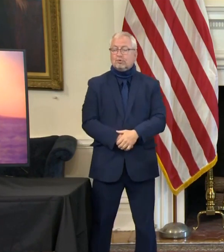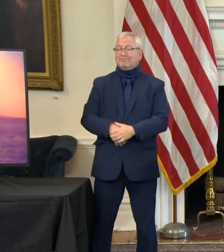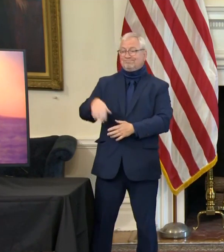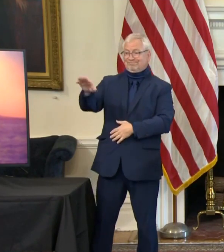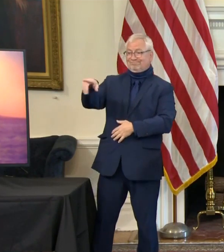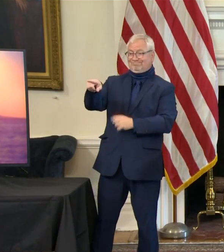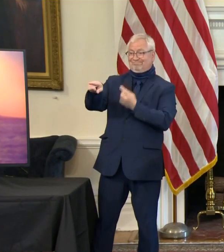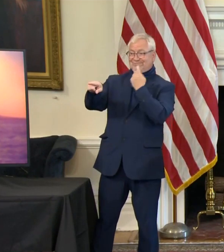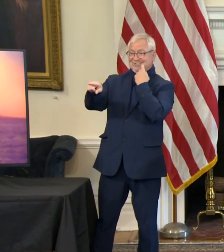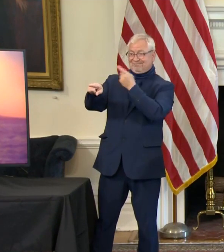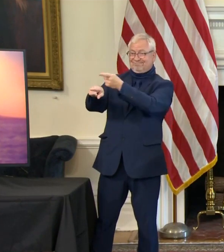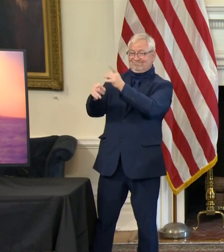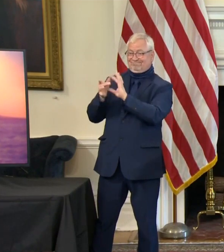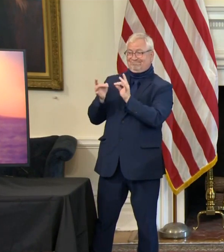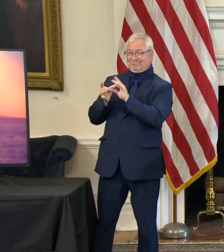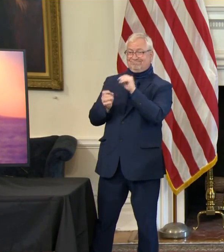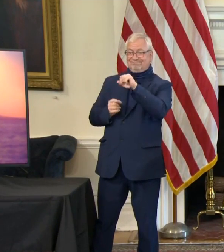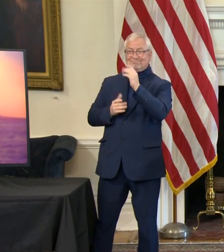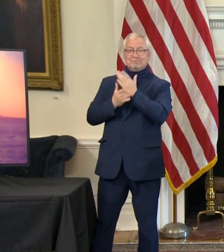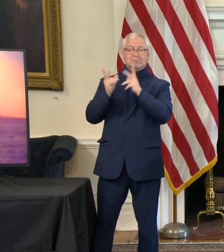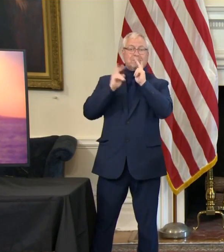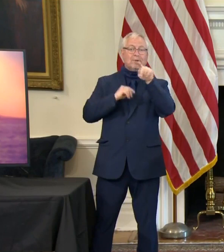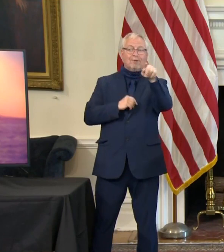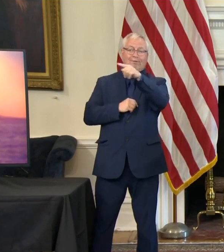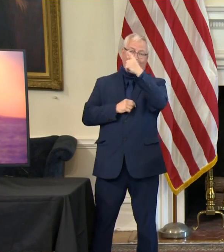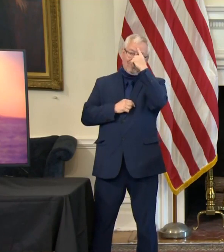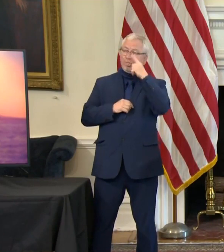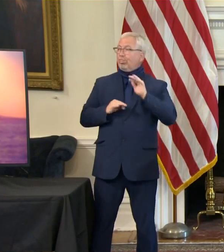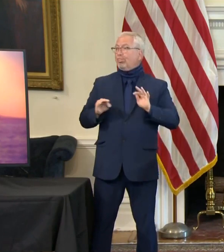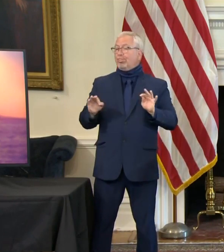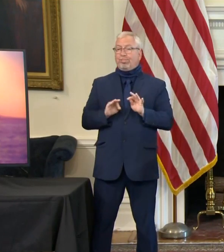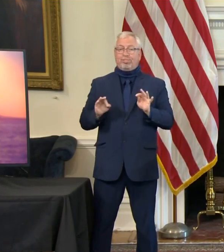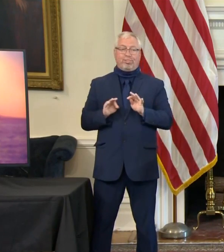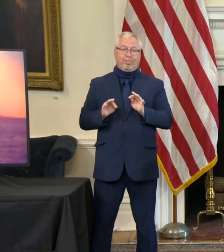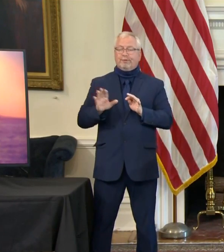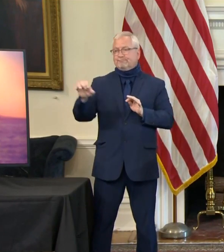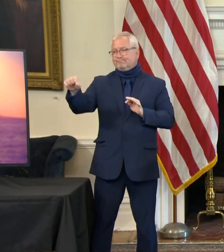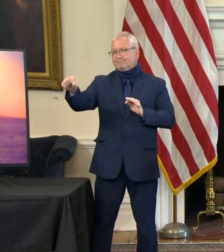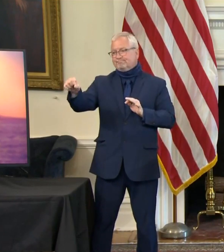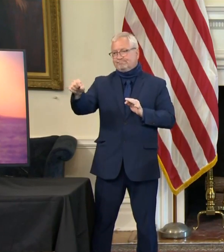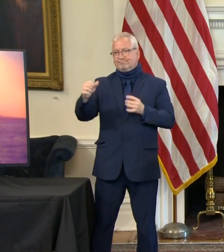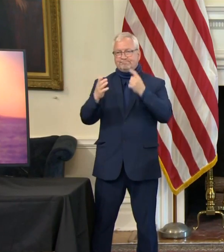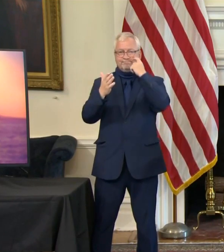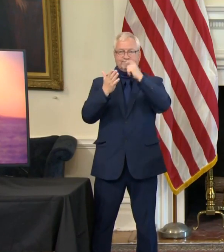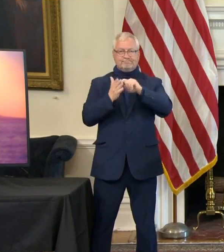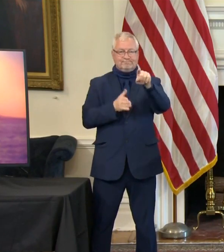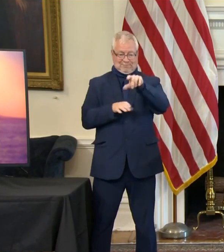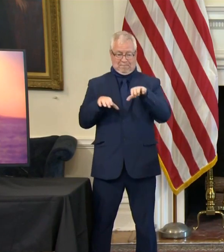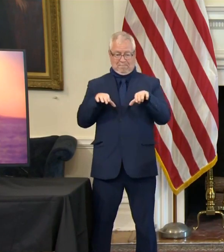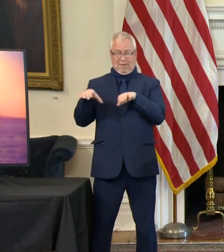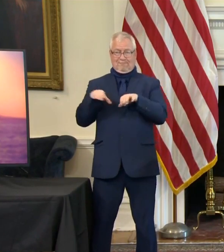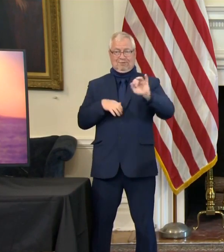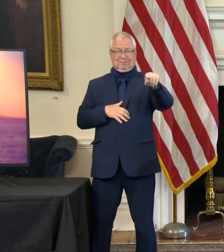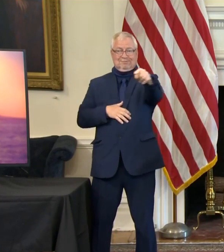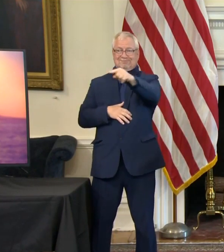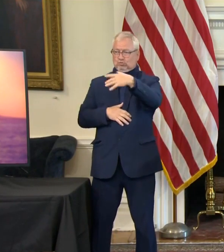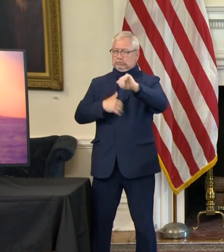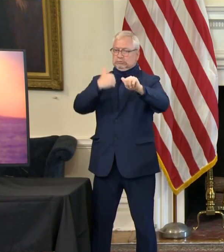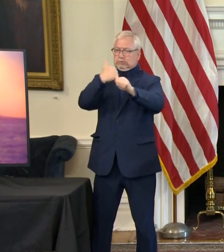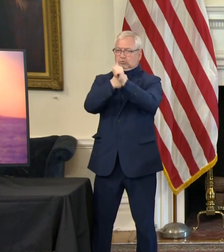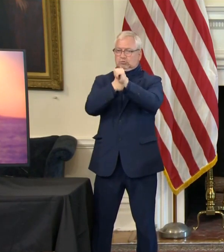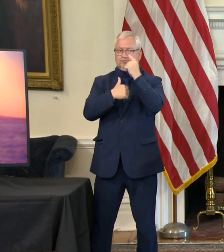I MENTIONED A FEW MOMENTS AGO IN MY REMARKS THERE ARE SOME PEOPLE NOT TAKING IT AS SERIOUSLY AS THEY SAID.